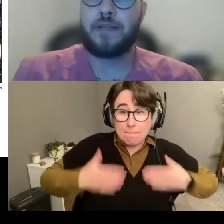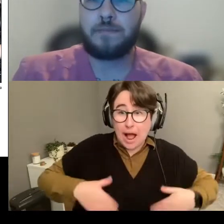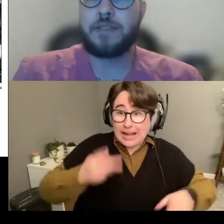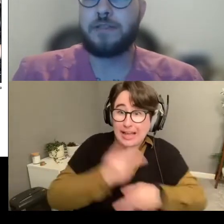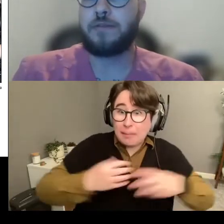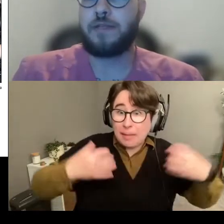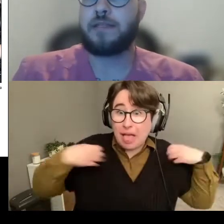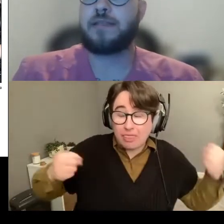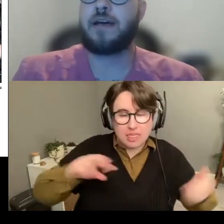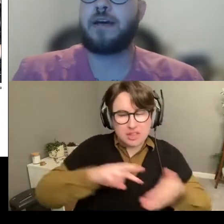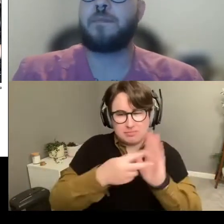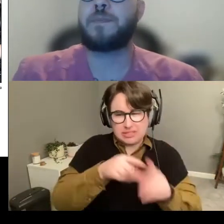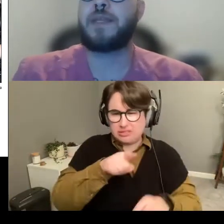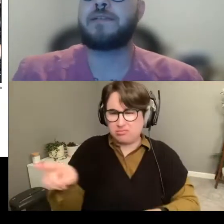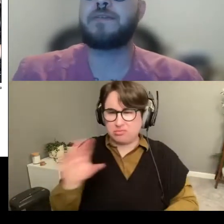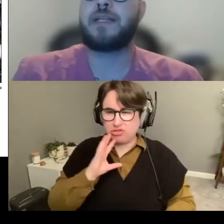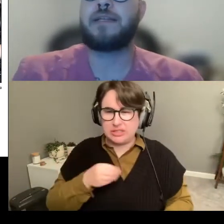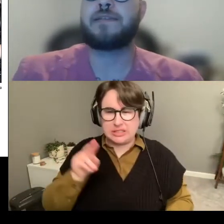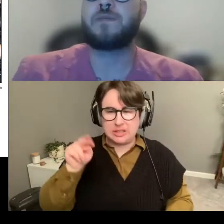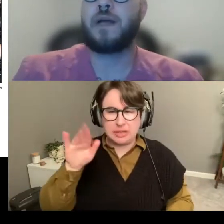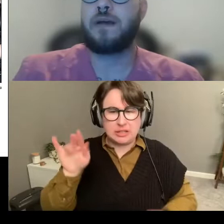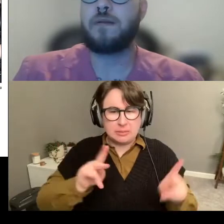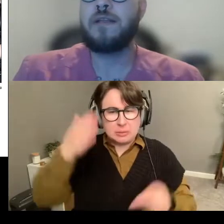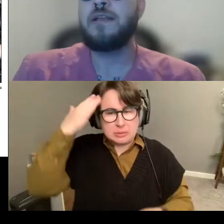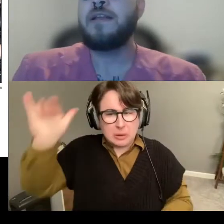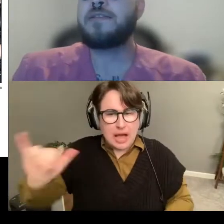for them to do these screenings as well.